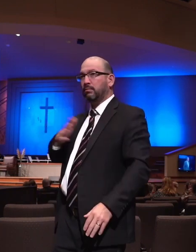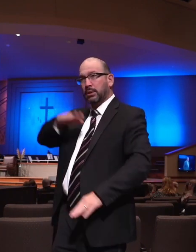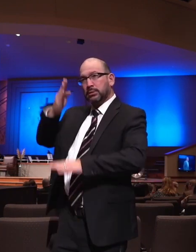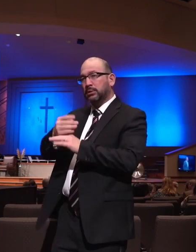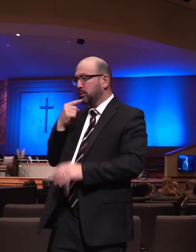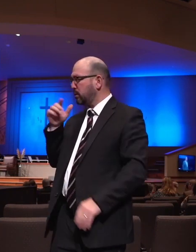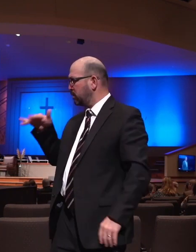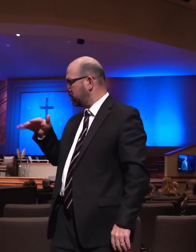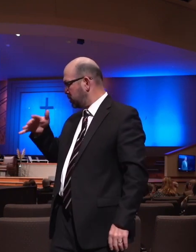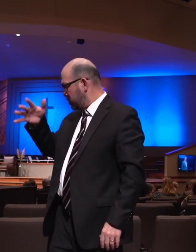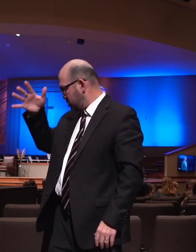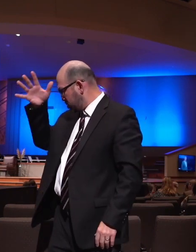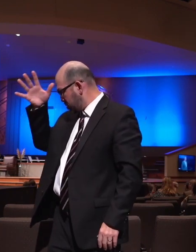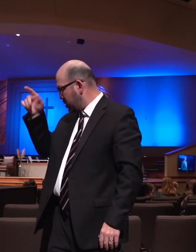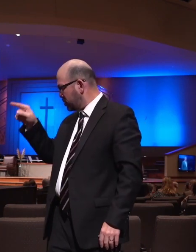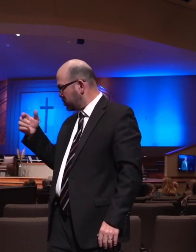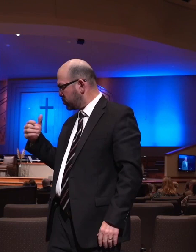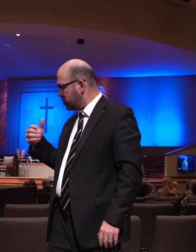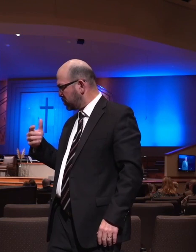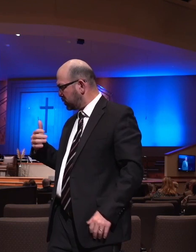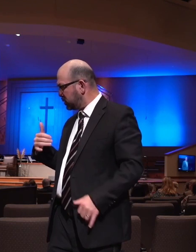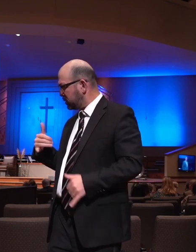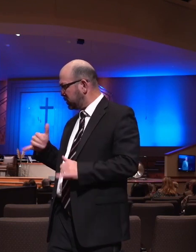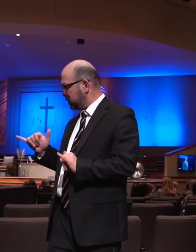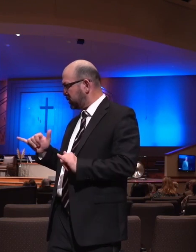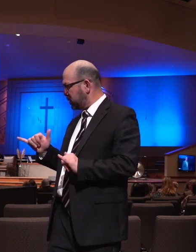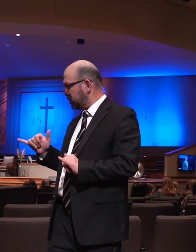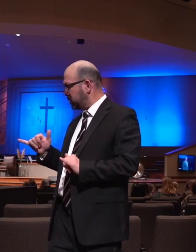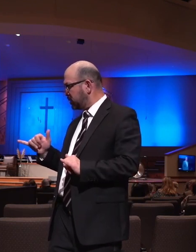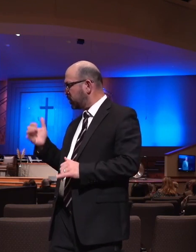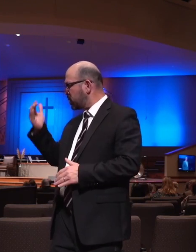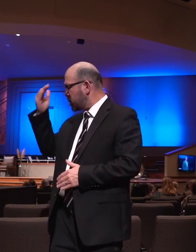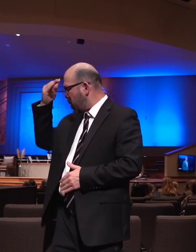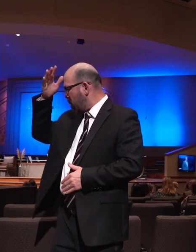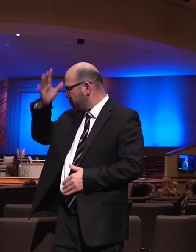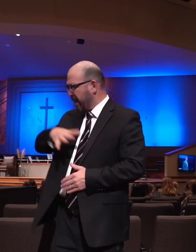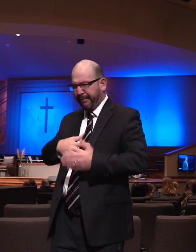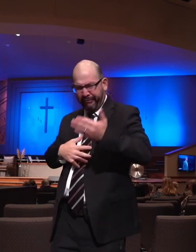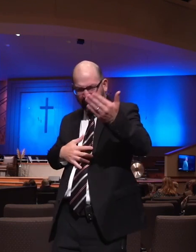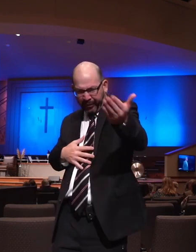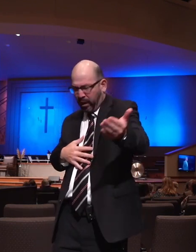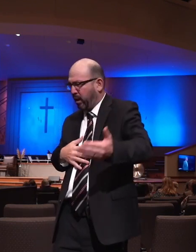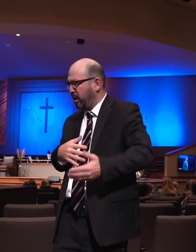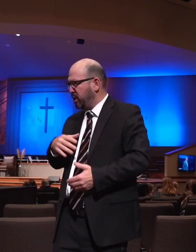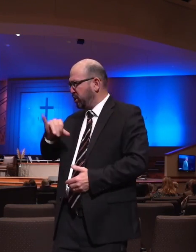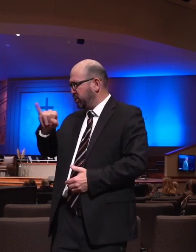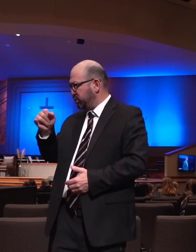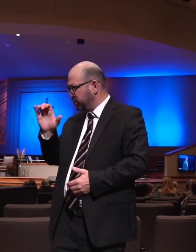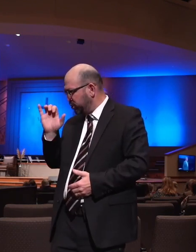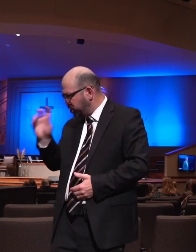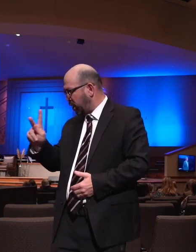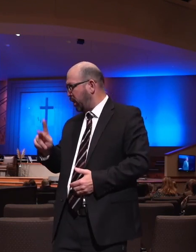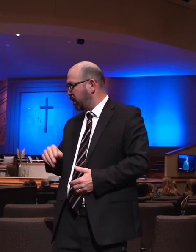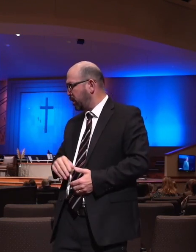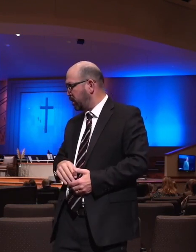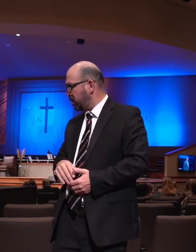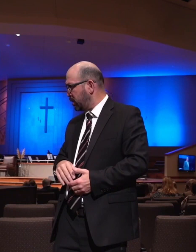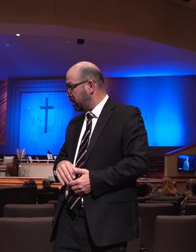do you still have that connection with Jack Seiler the Gideon guy and I said yeah yeah he said will he still give you